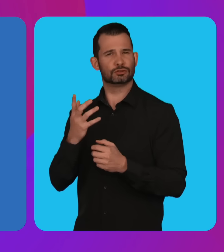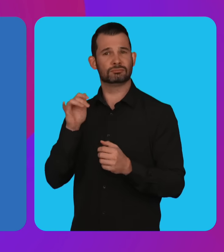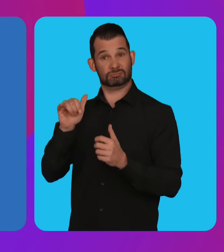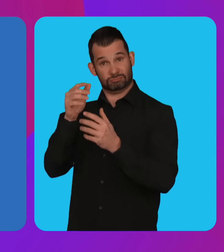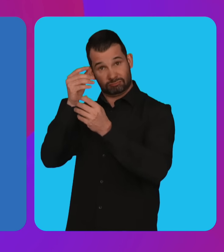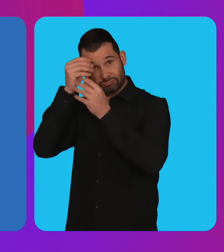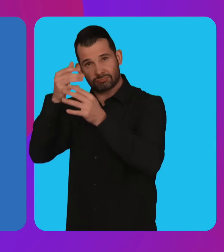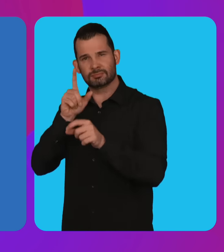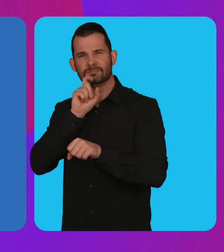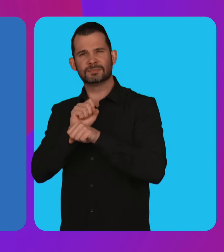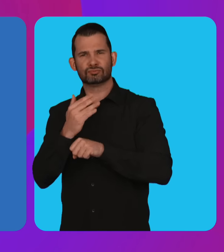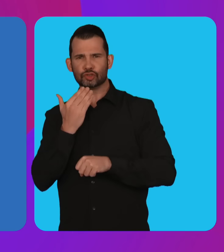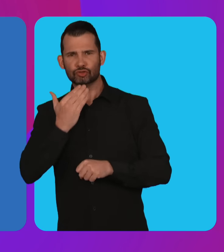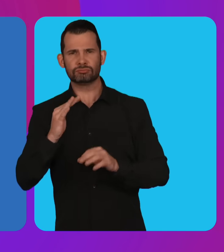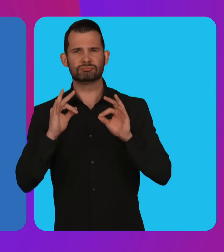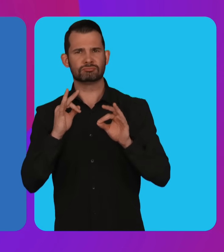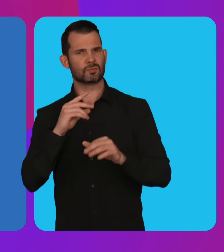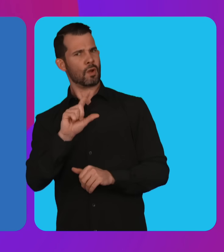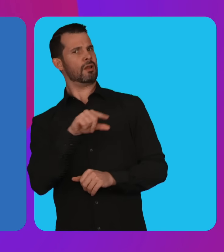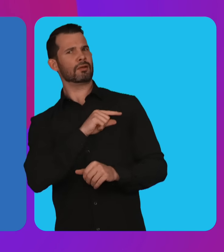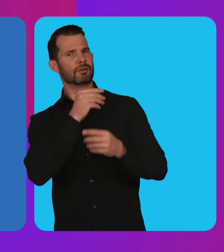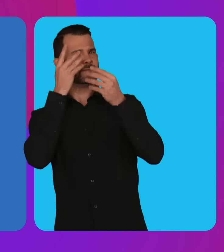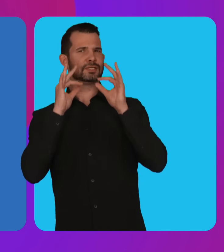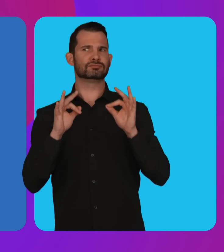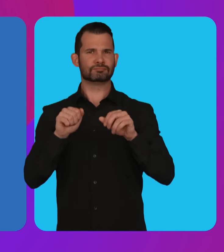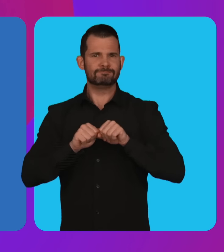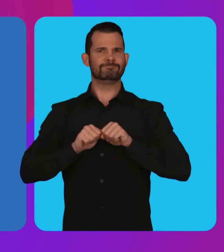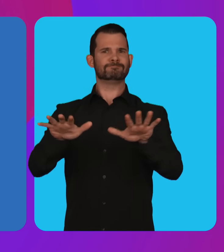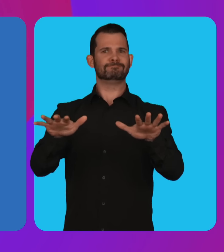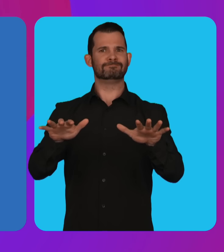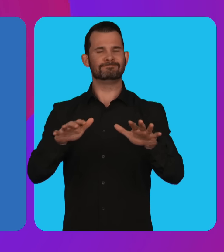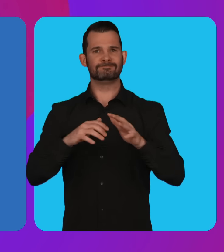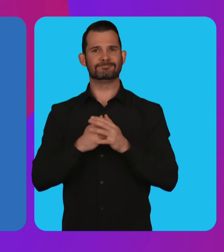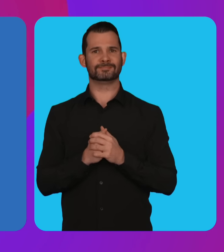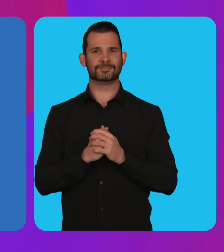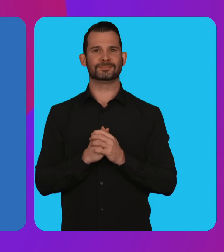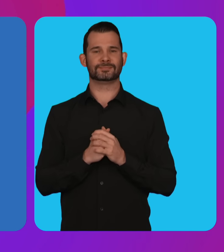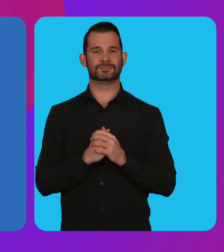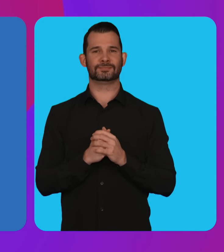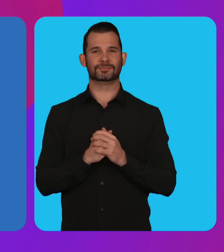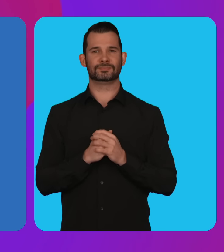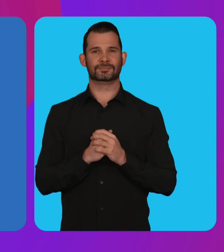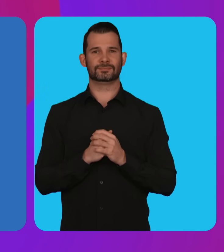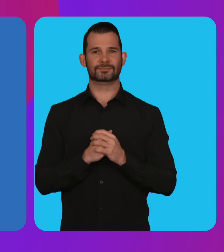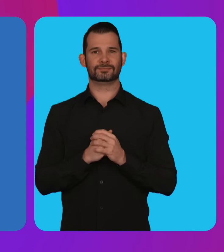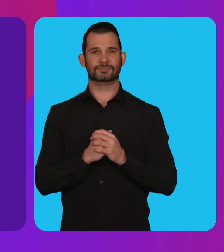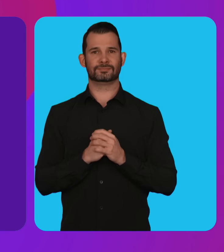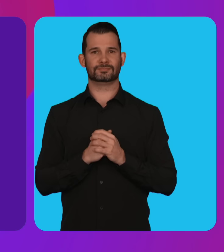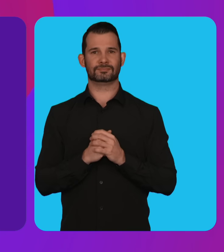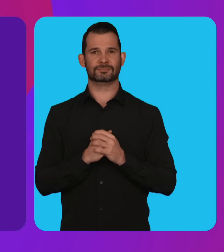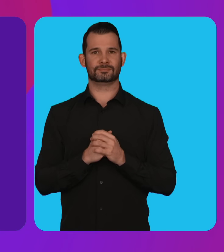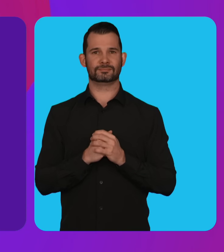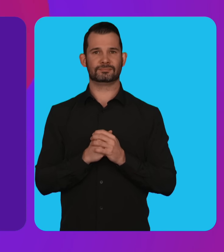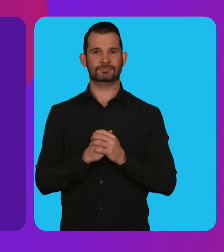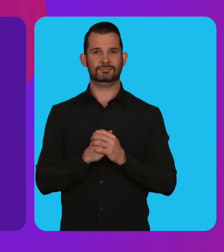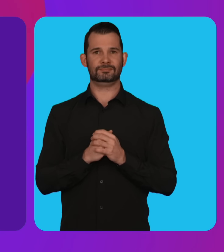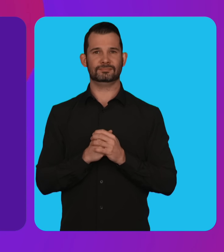sure that the content is good and with quality information. [French]